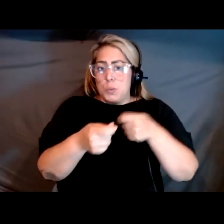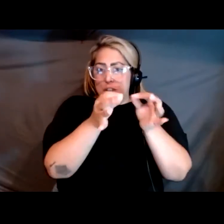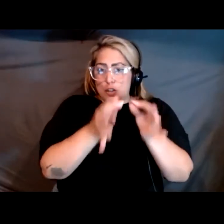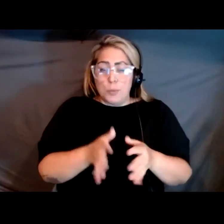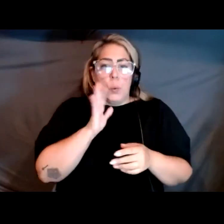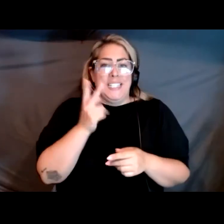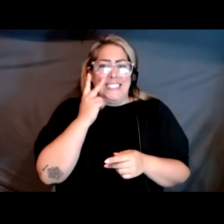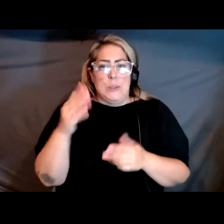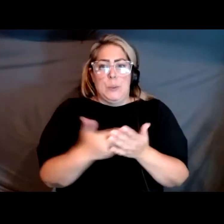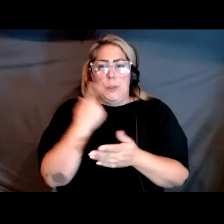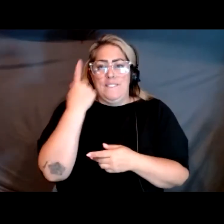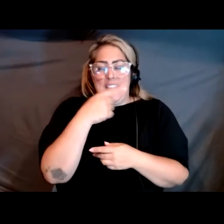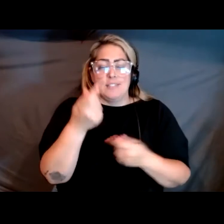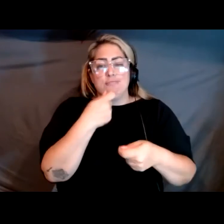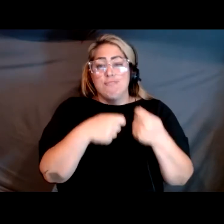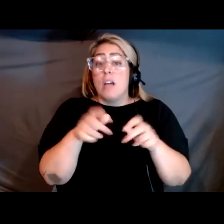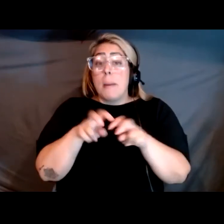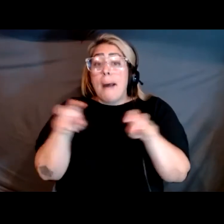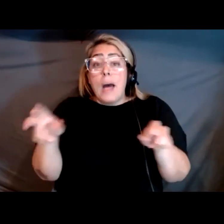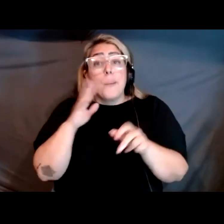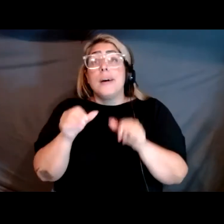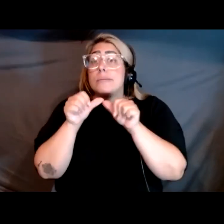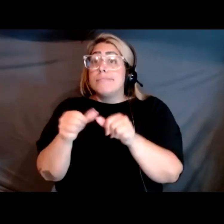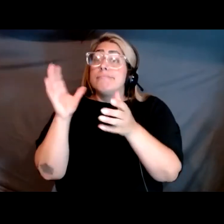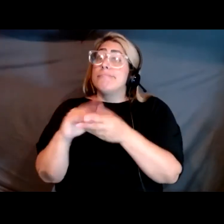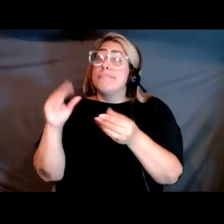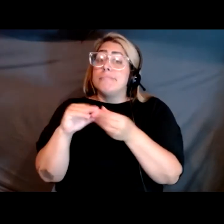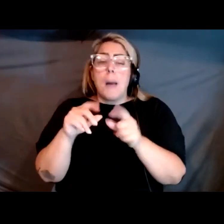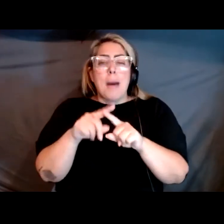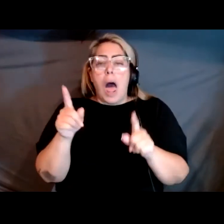The panel will carry on as usual. So just naming that you may notice this.